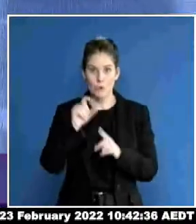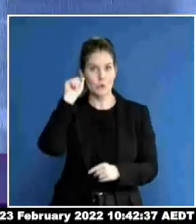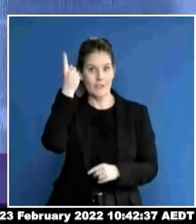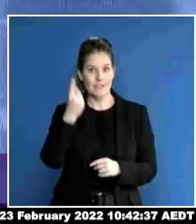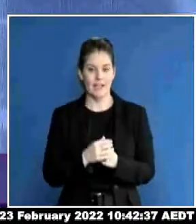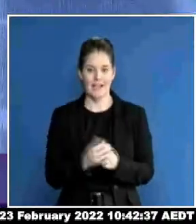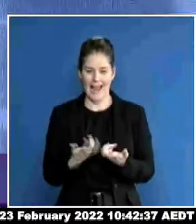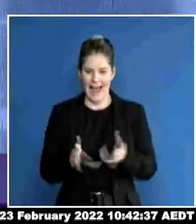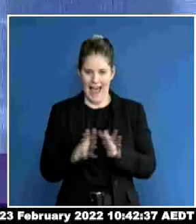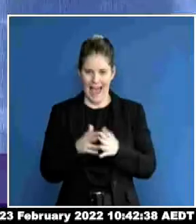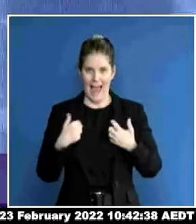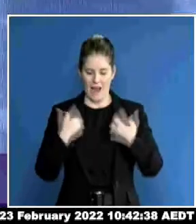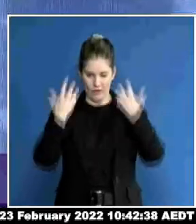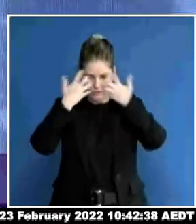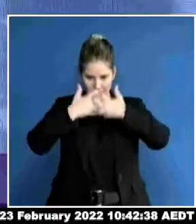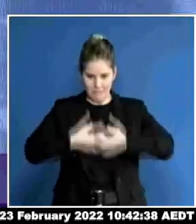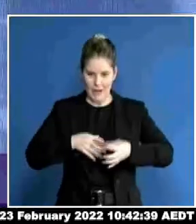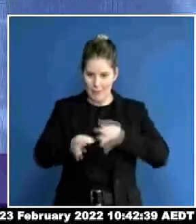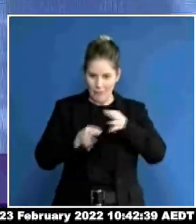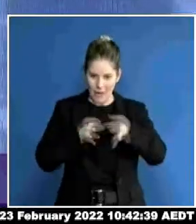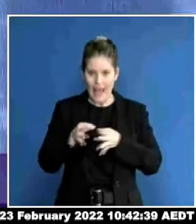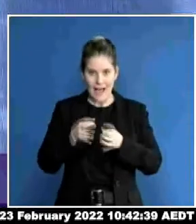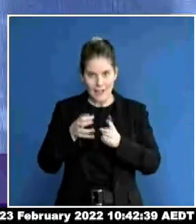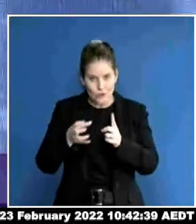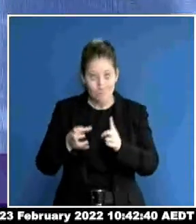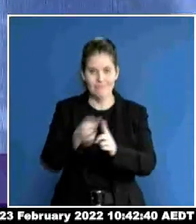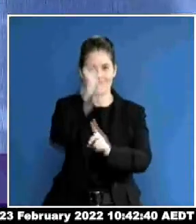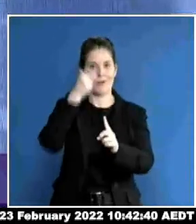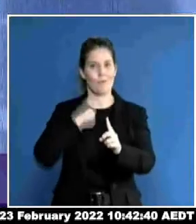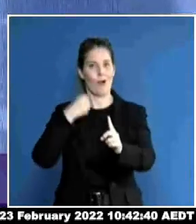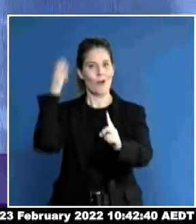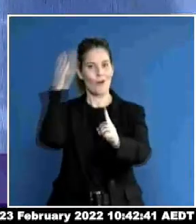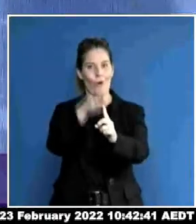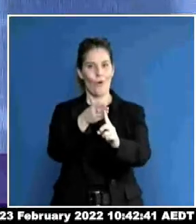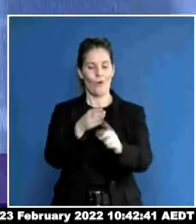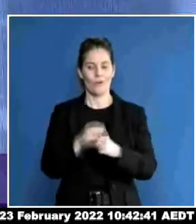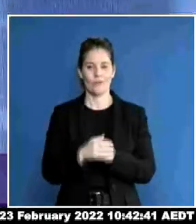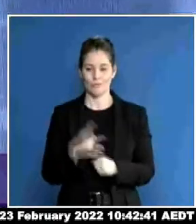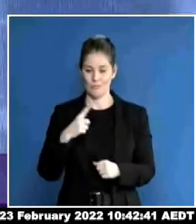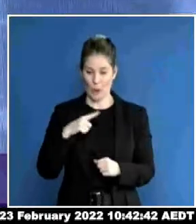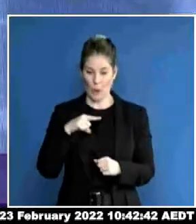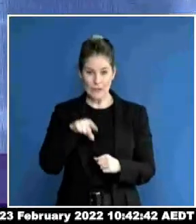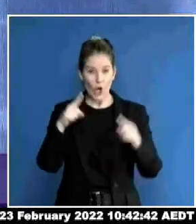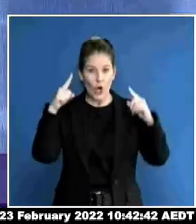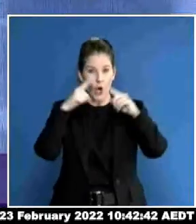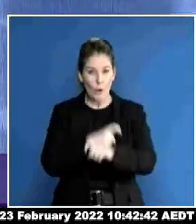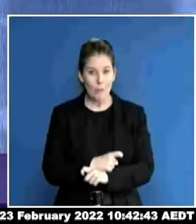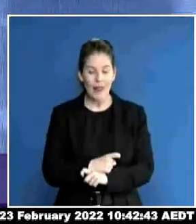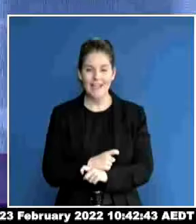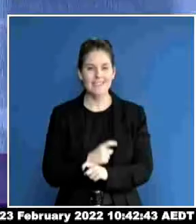This complexity and lack of coherence can lead people to lose their motivation or give up on employment.